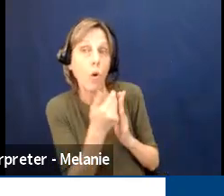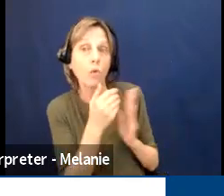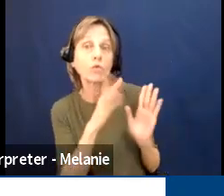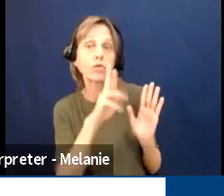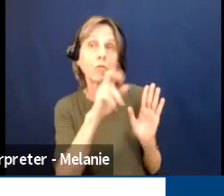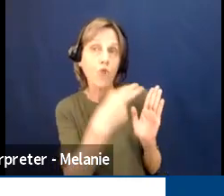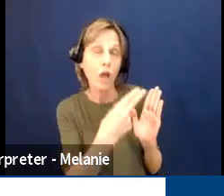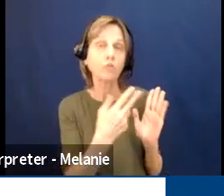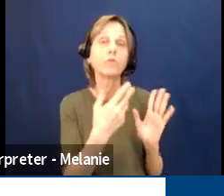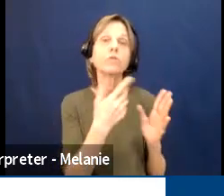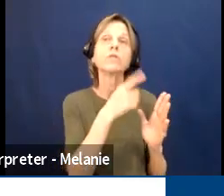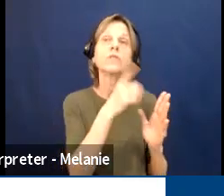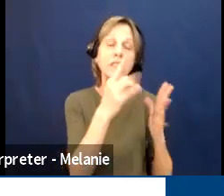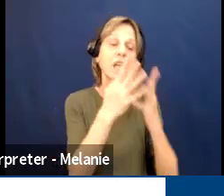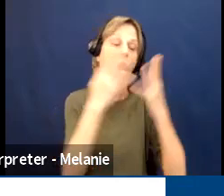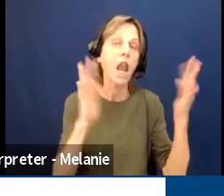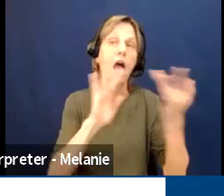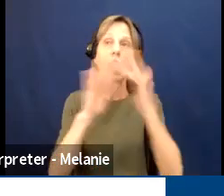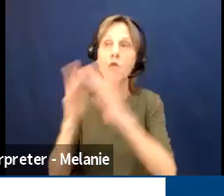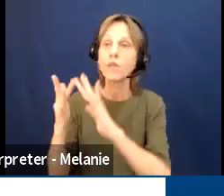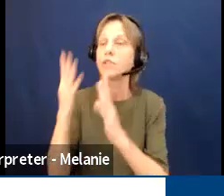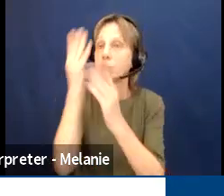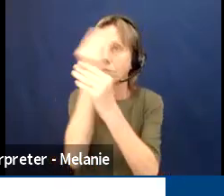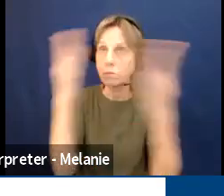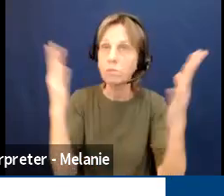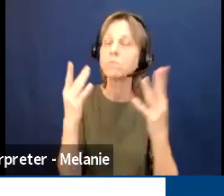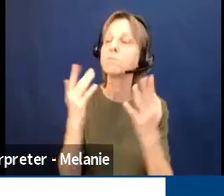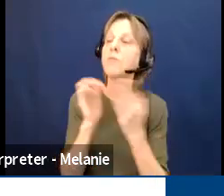lot of outreach to talk to people about what that might look like how they might solve that problem